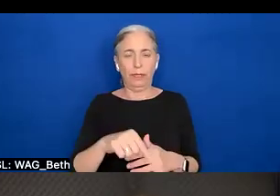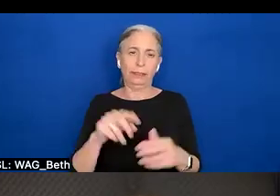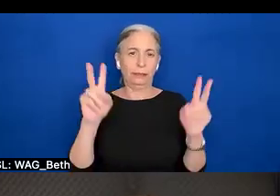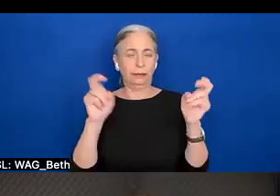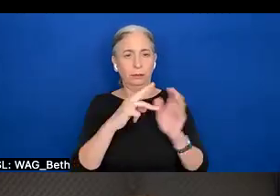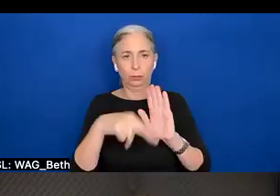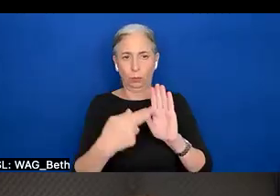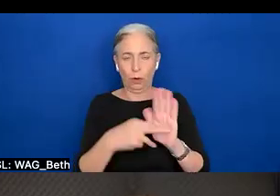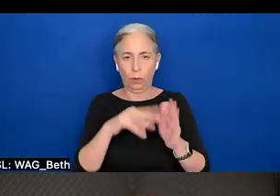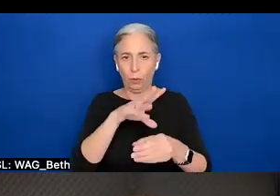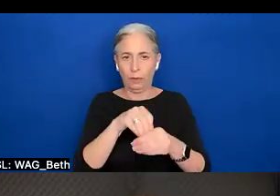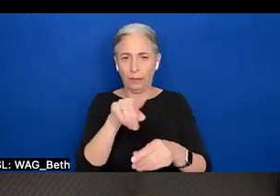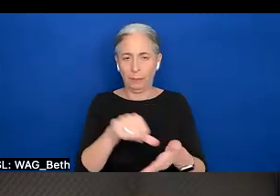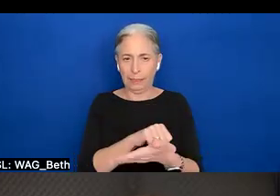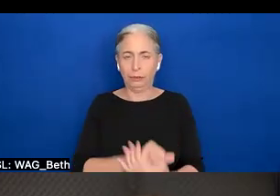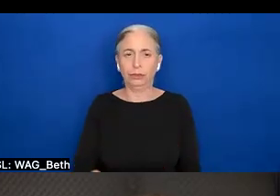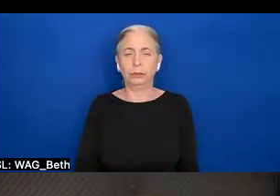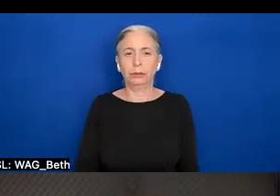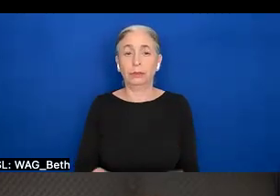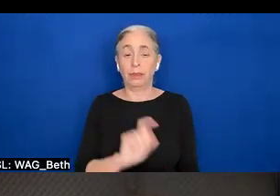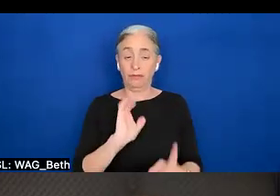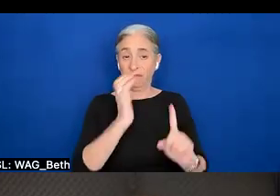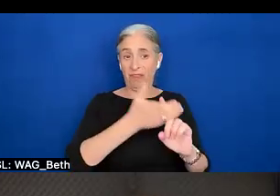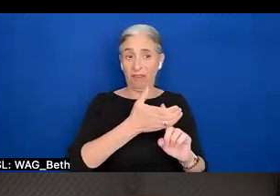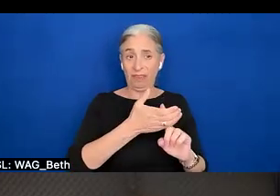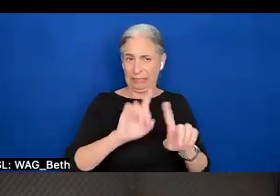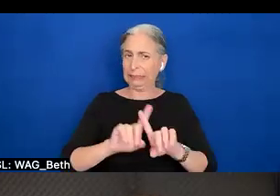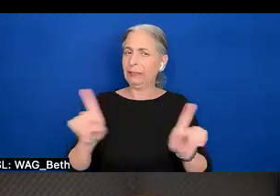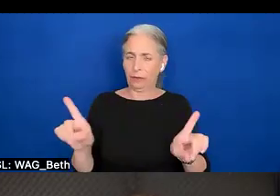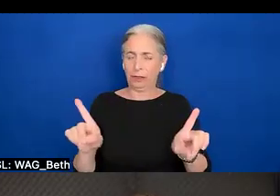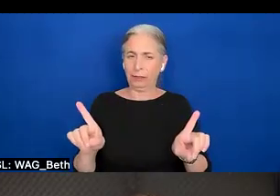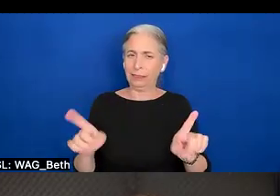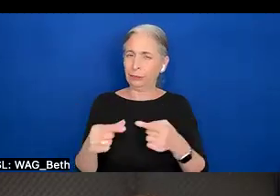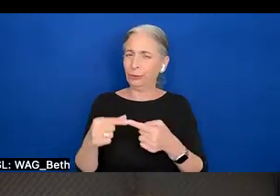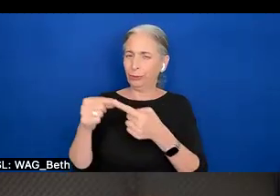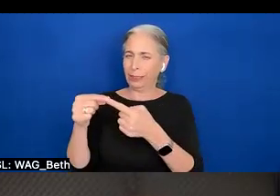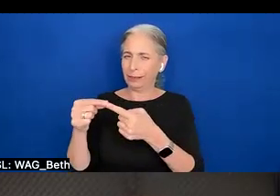And so, this outfit is different, is unique to this paragraph.